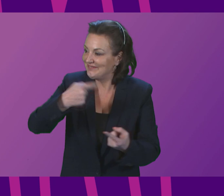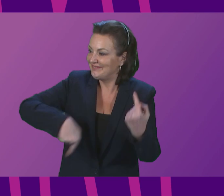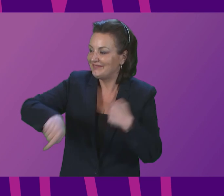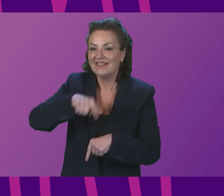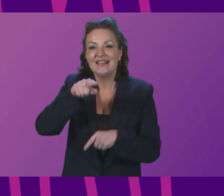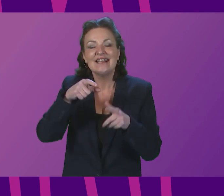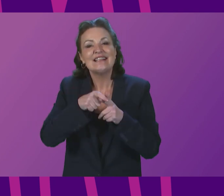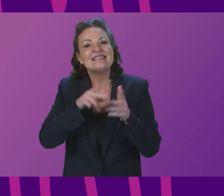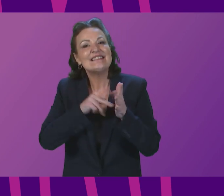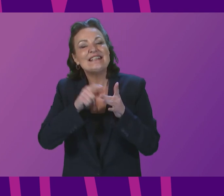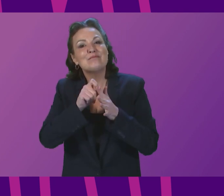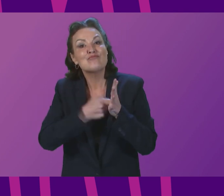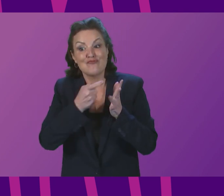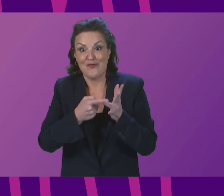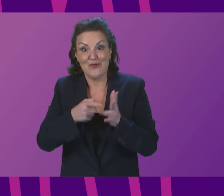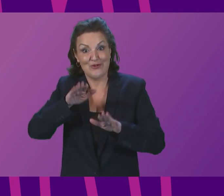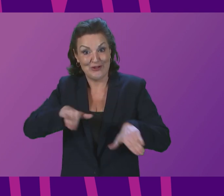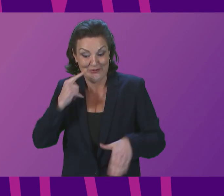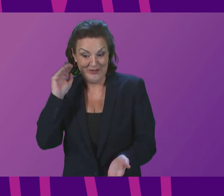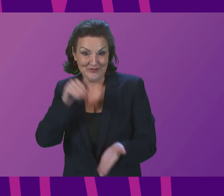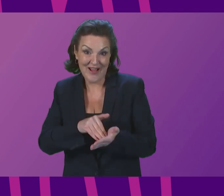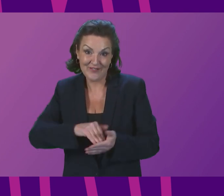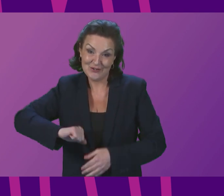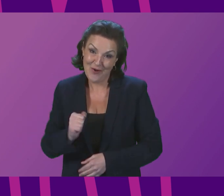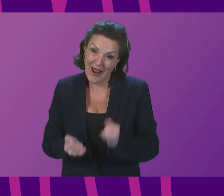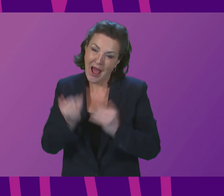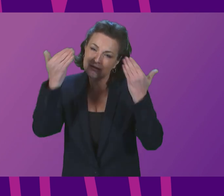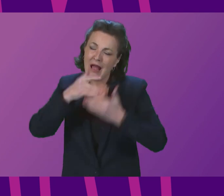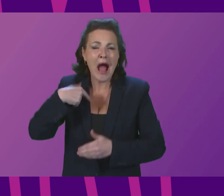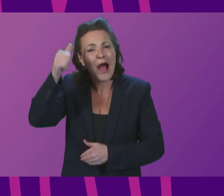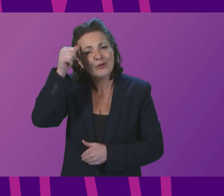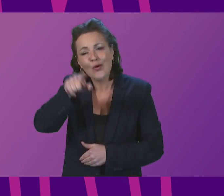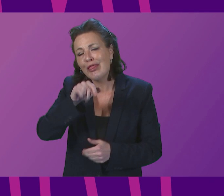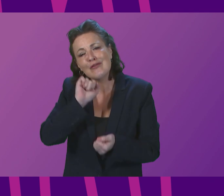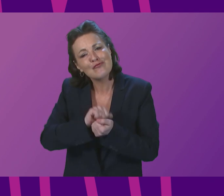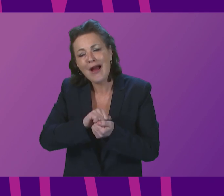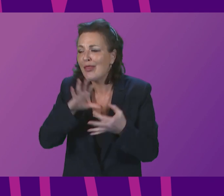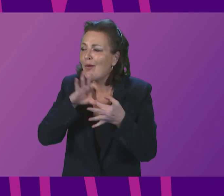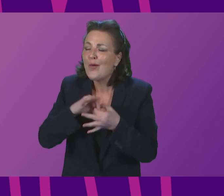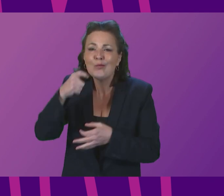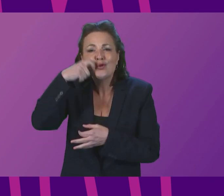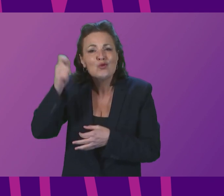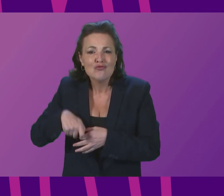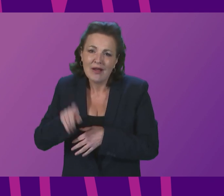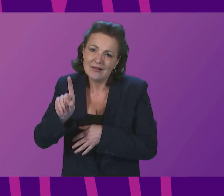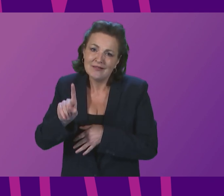sure—the Dnipro Kids children, who arrived in Scotland last night. I know that they would all rather be at home in Ukraine but, while they are here, all of